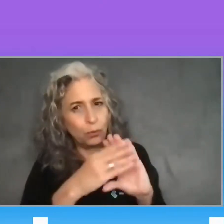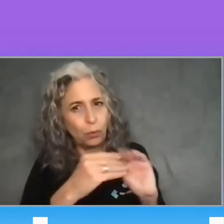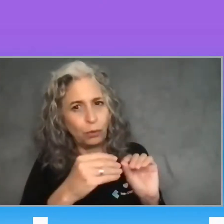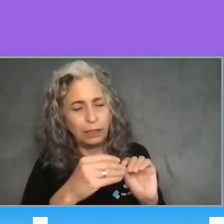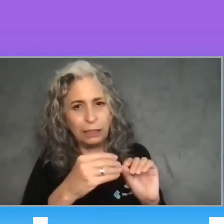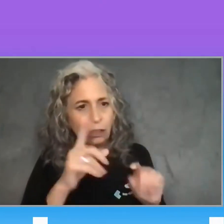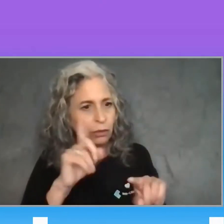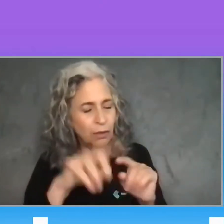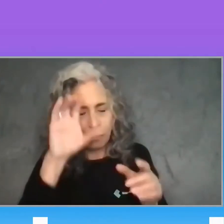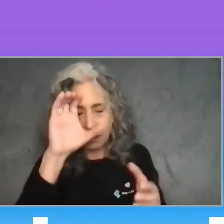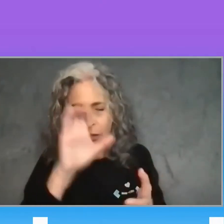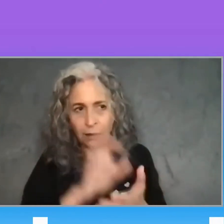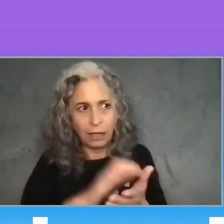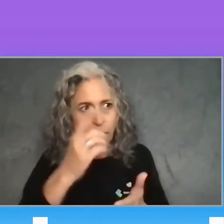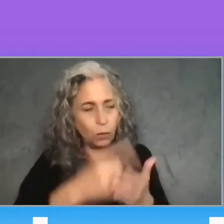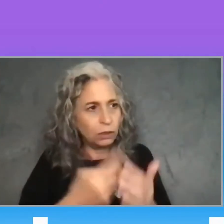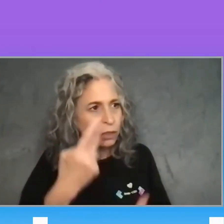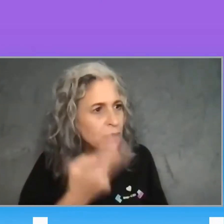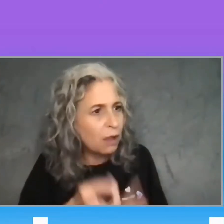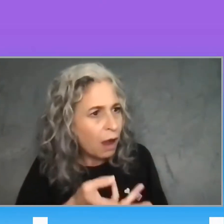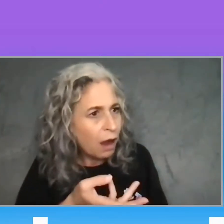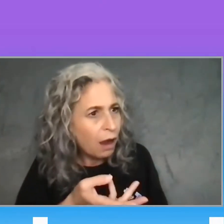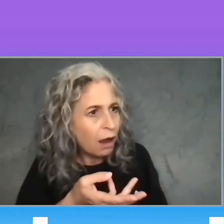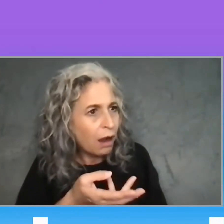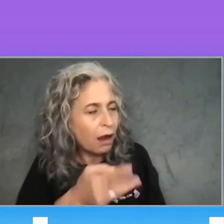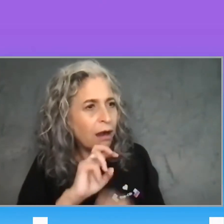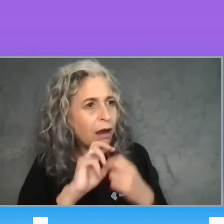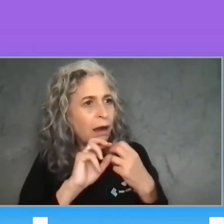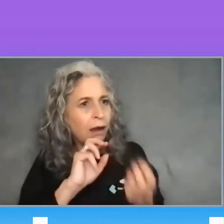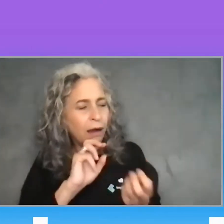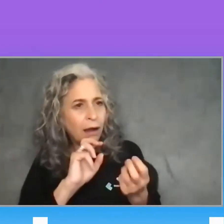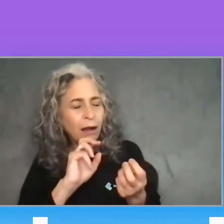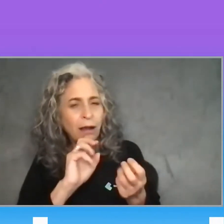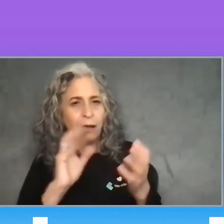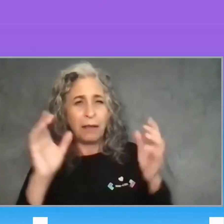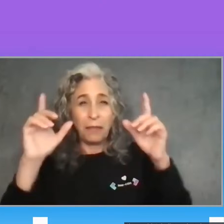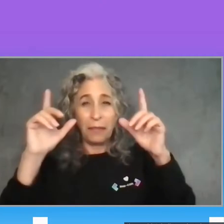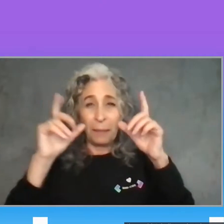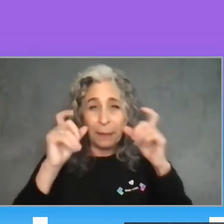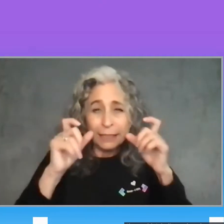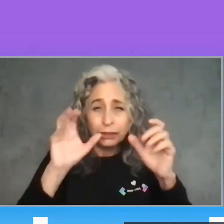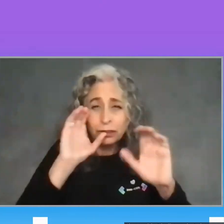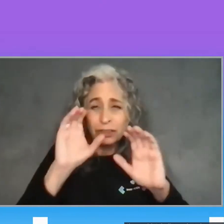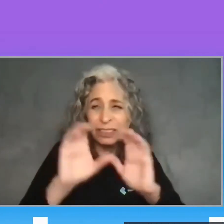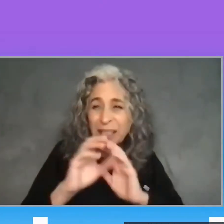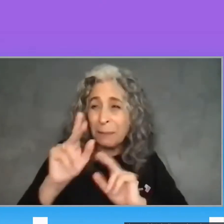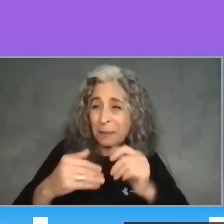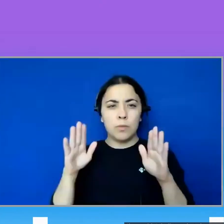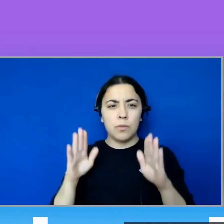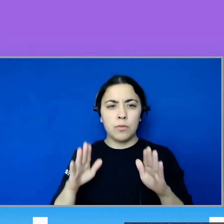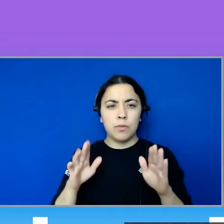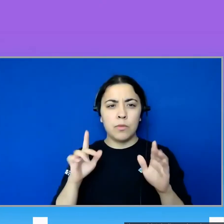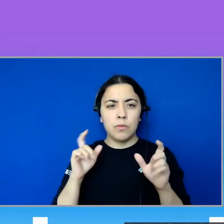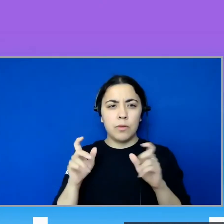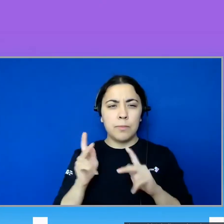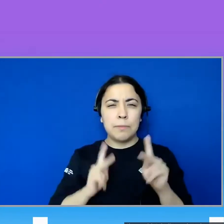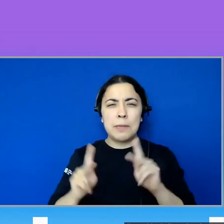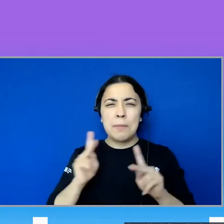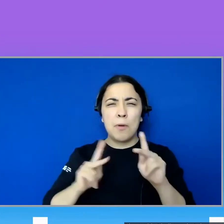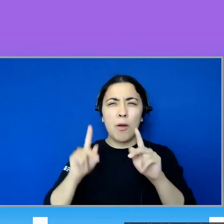believe what she was seeing. And she was seeing all these incredible photographs, people